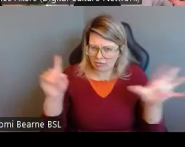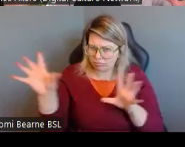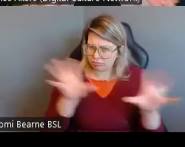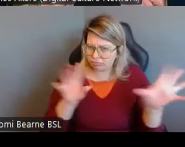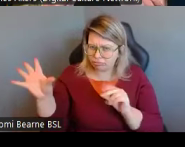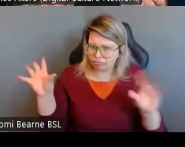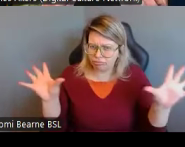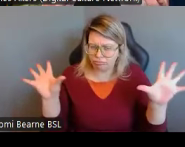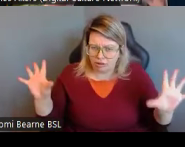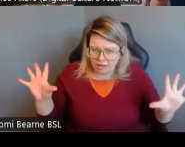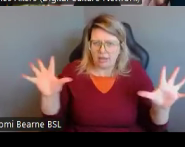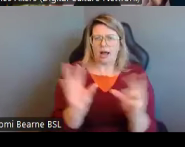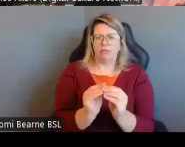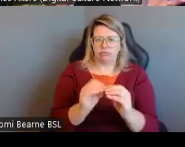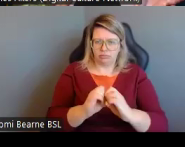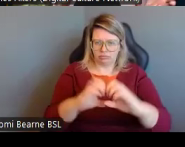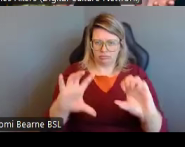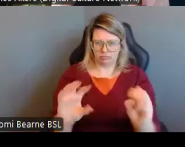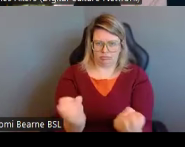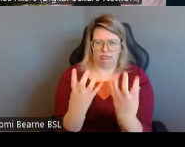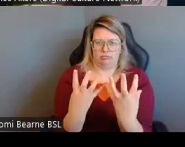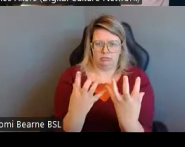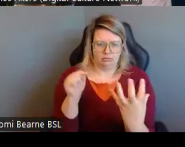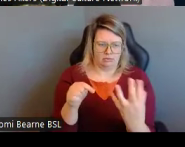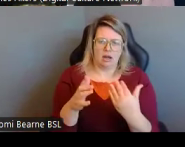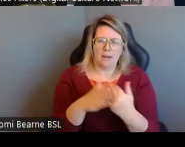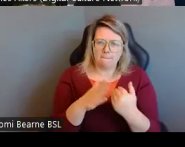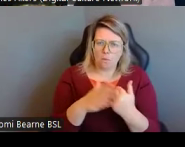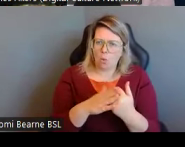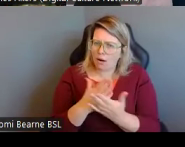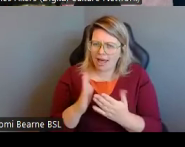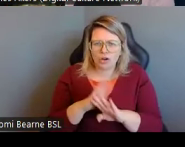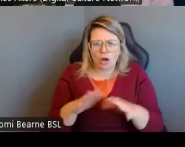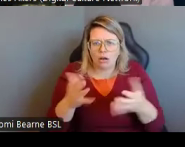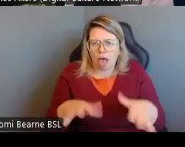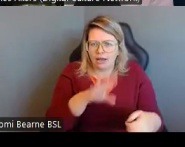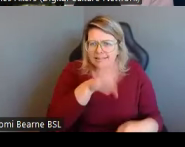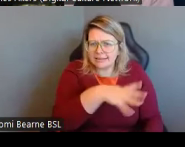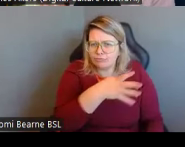into something that's much more tangible than a big spreadsheet of numbers or figures and things like that.